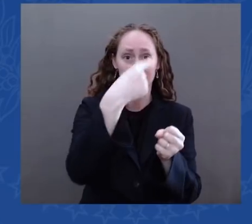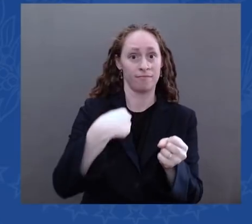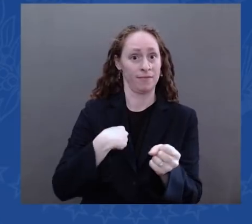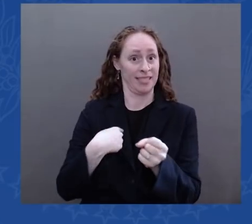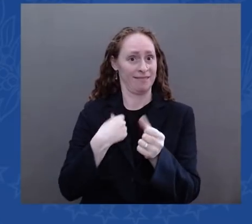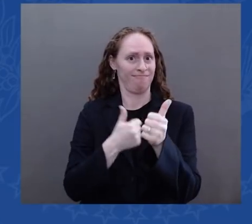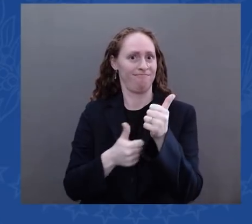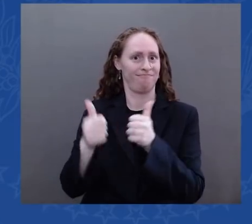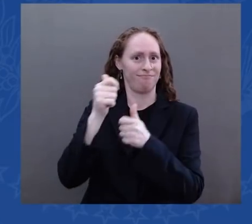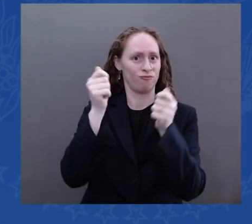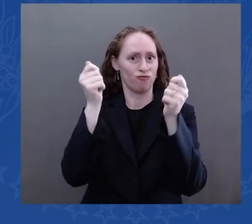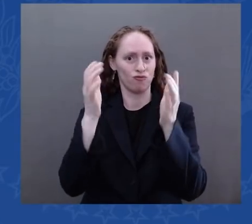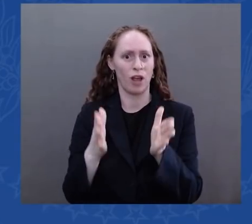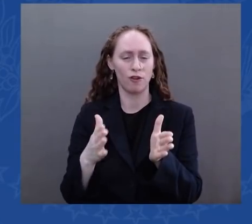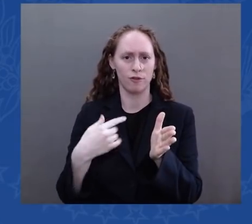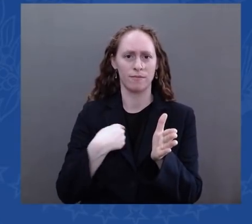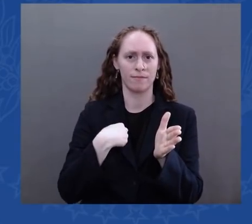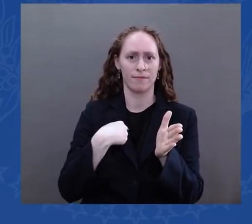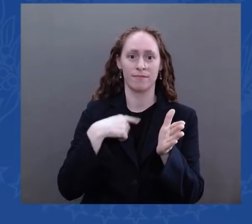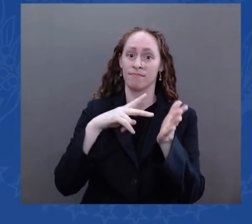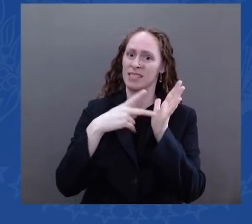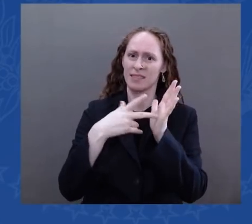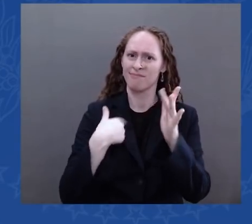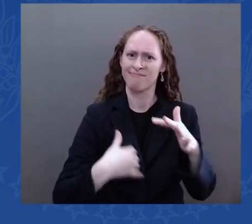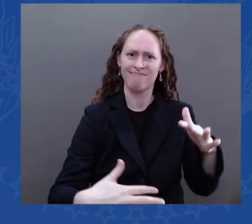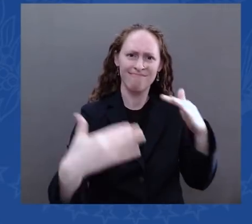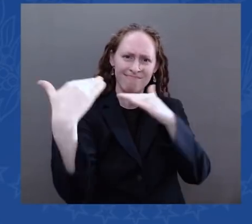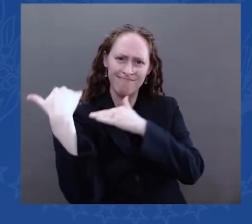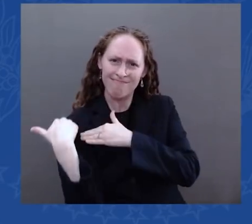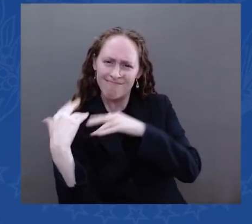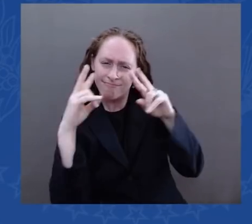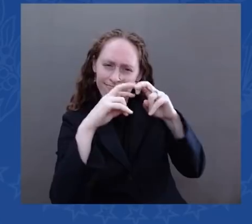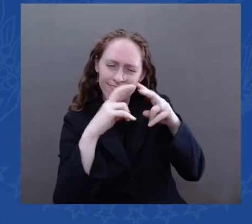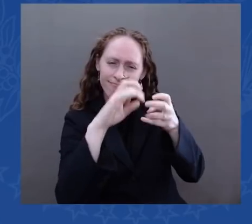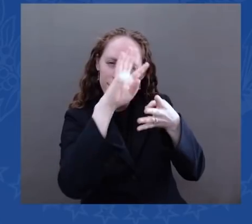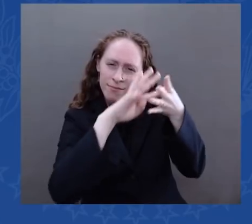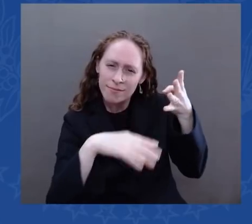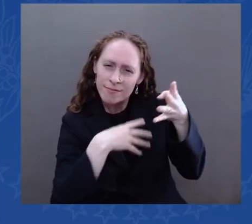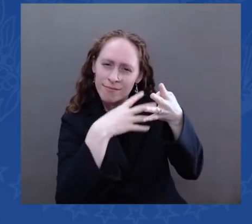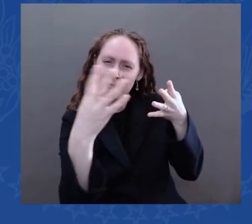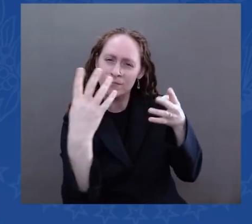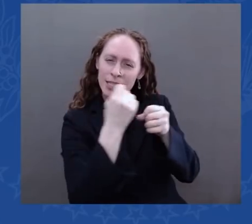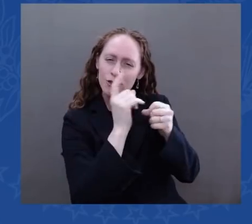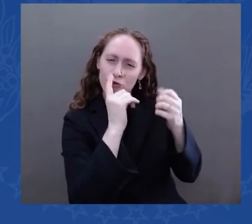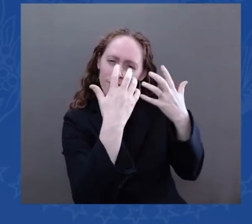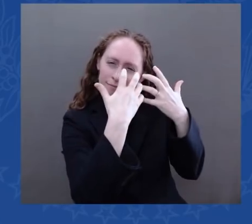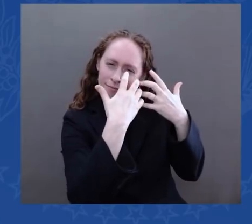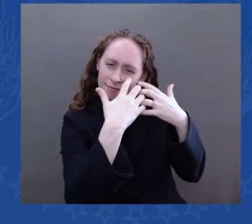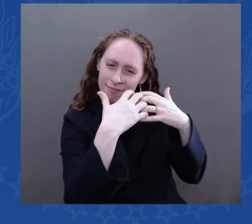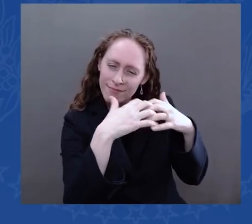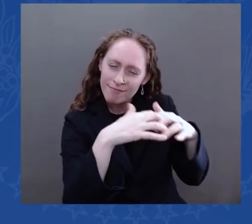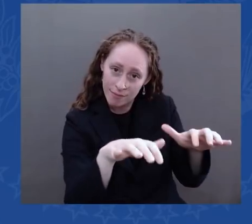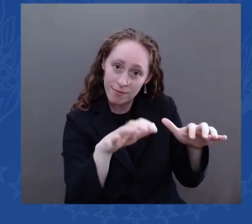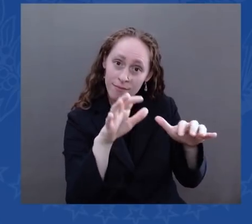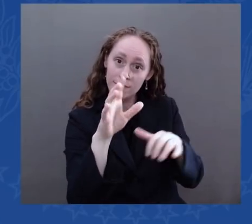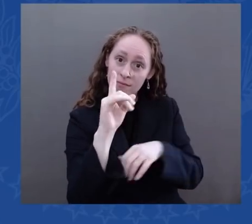But that's not ultimately what budgets are about. Budgets are value statements, they're about the kind of country we want to be